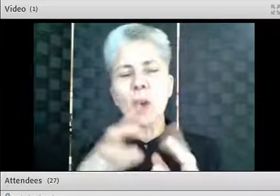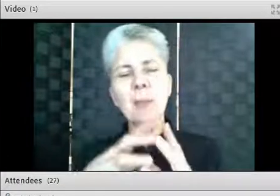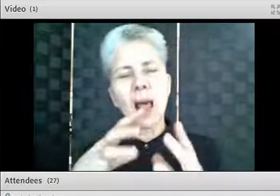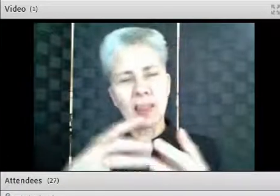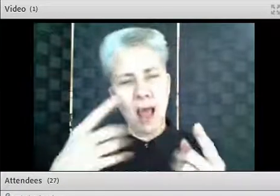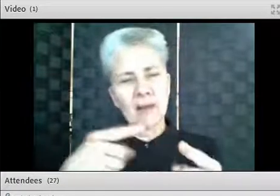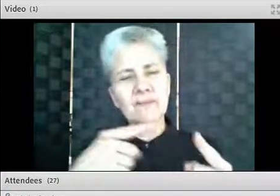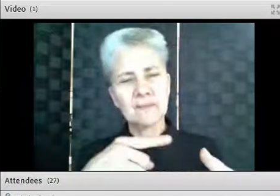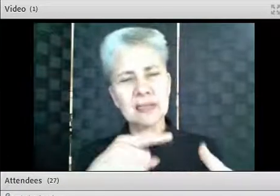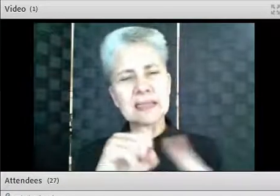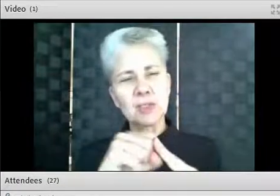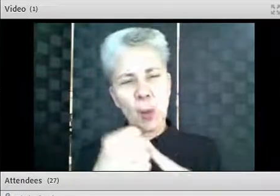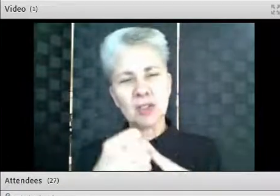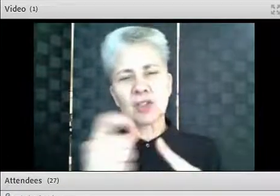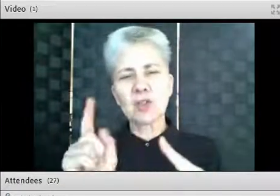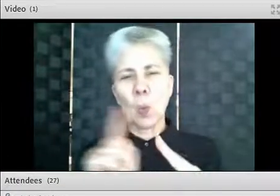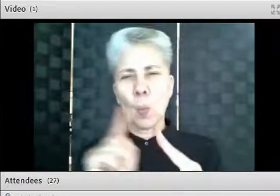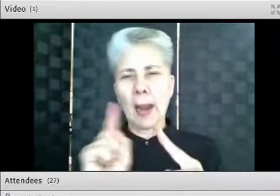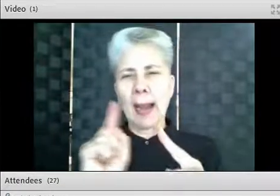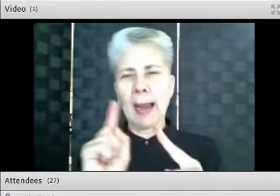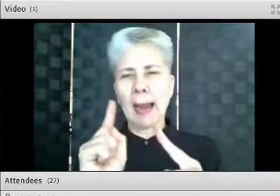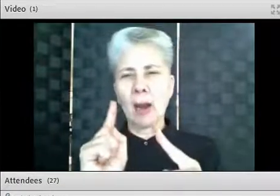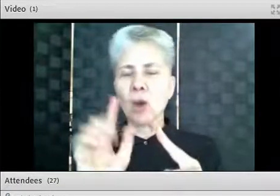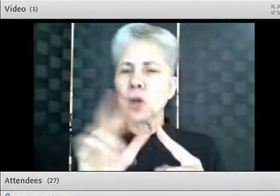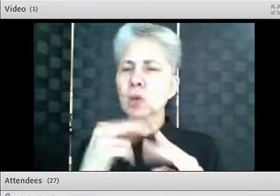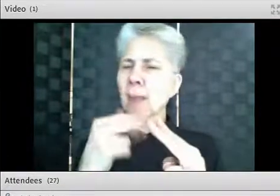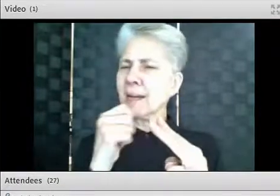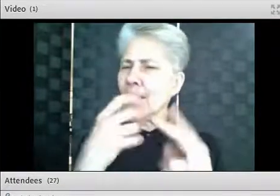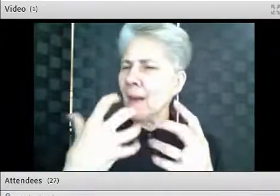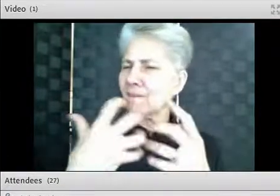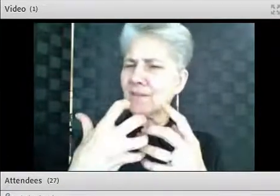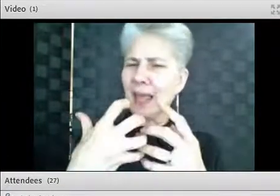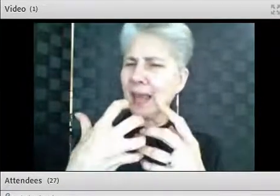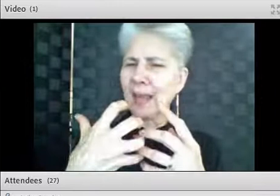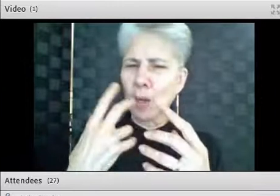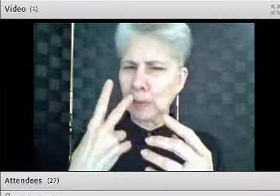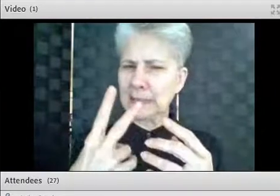where, you know, your name may not fit, right? You can see here by looking at each of the line